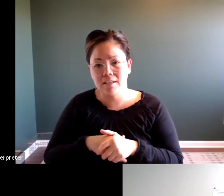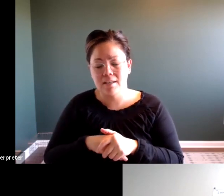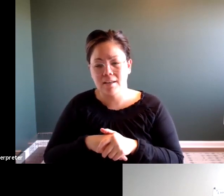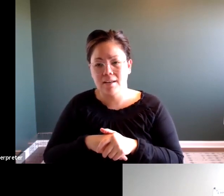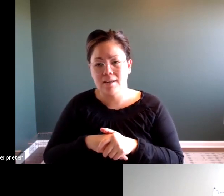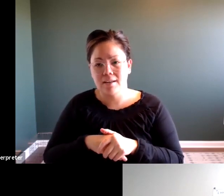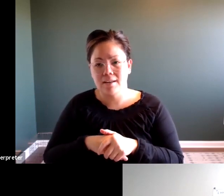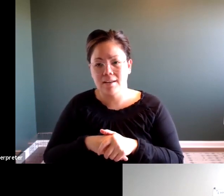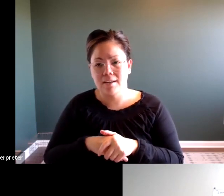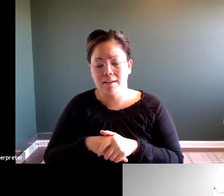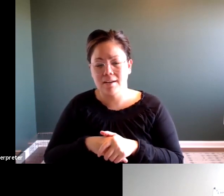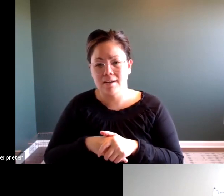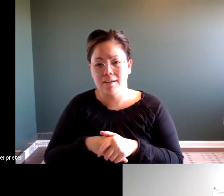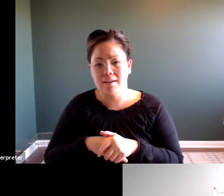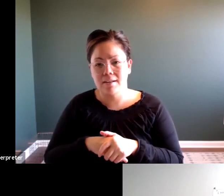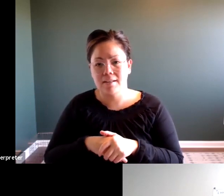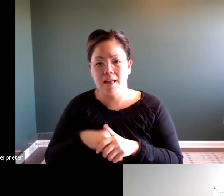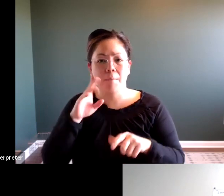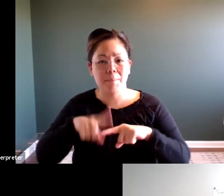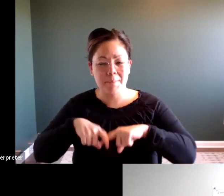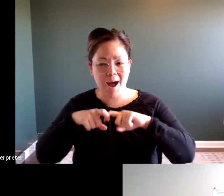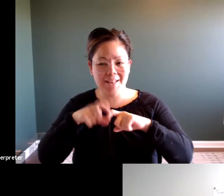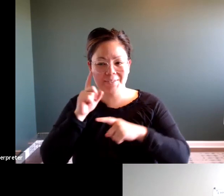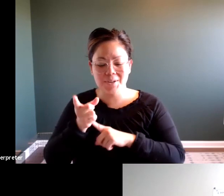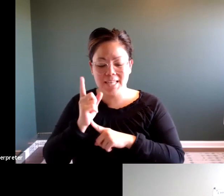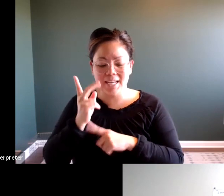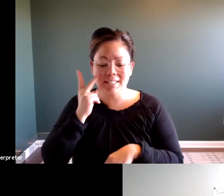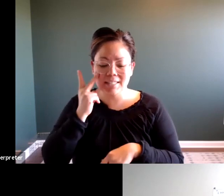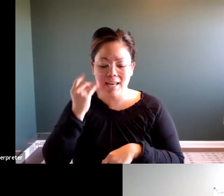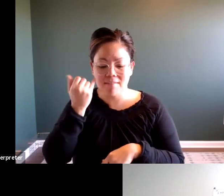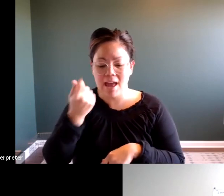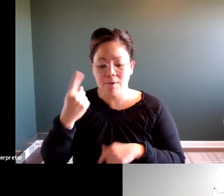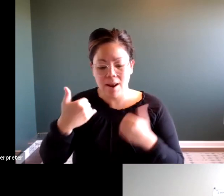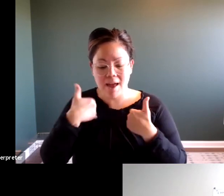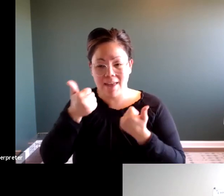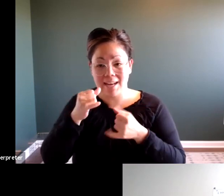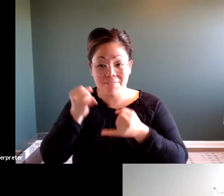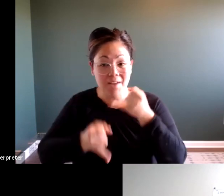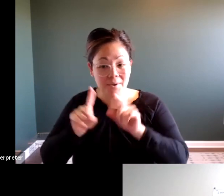So I will just pause here for a second to see if anyone has any final questions.